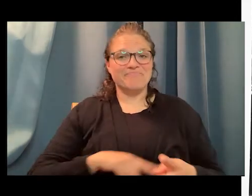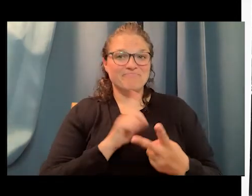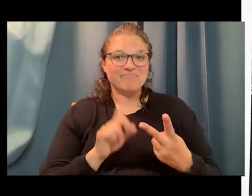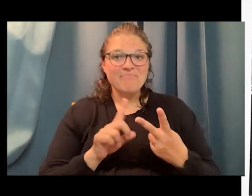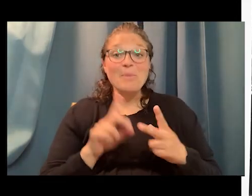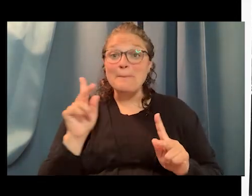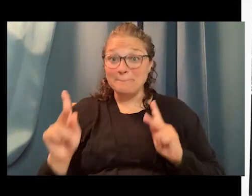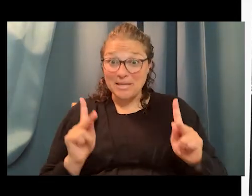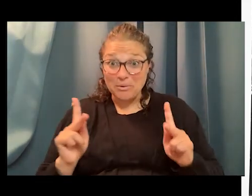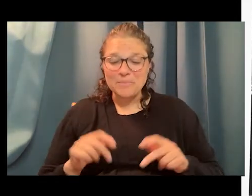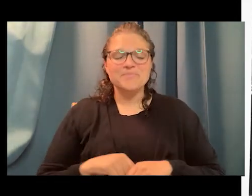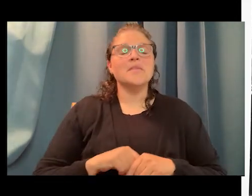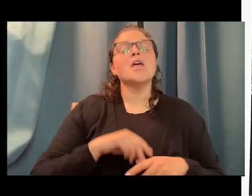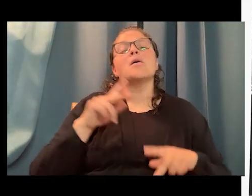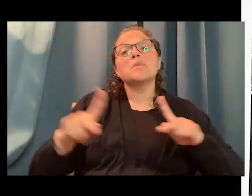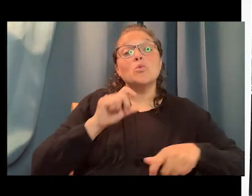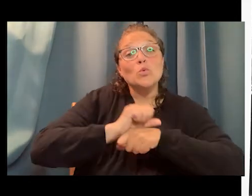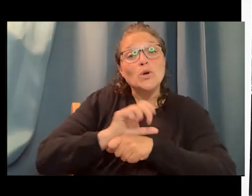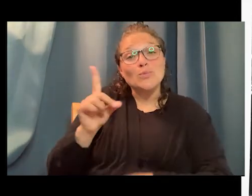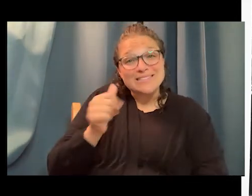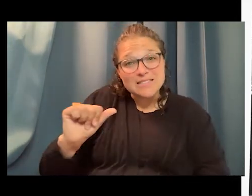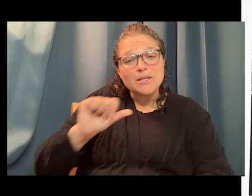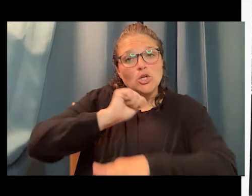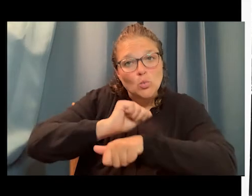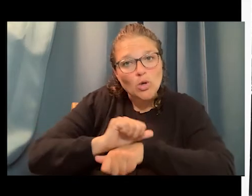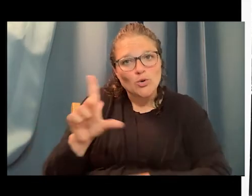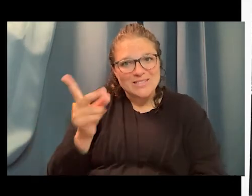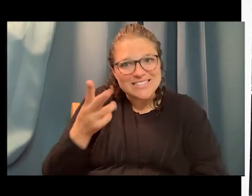People who have disabilities work with the Division of Vocational Rehabilitation to become